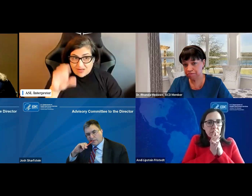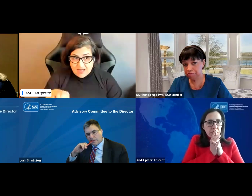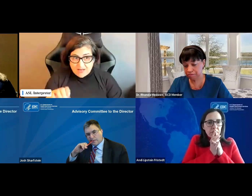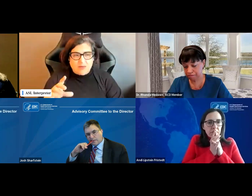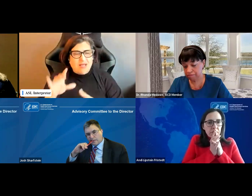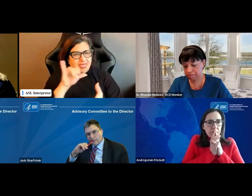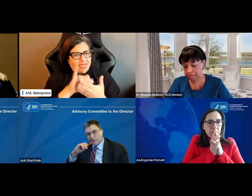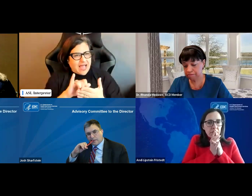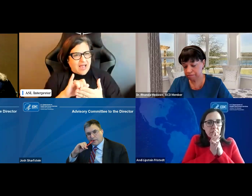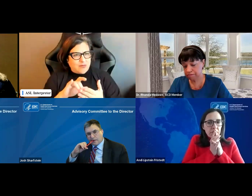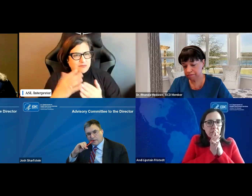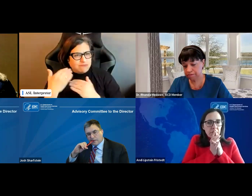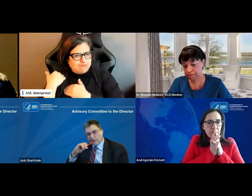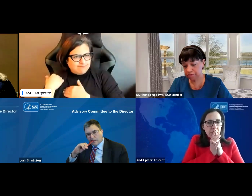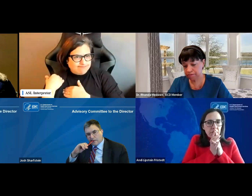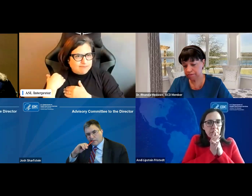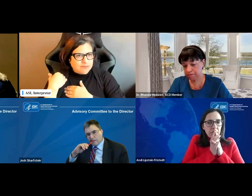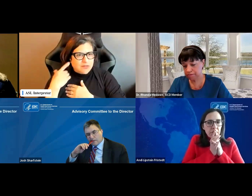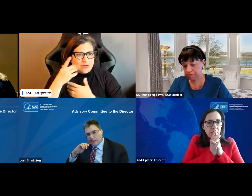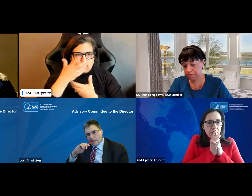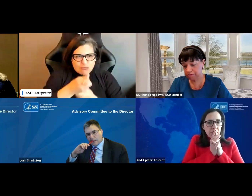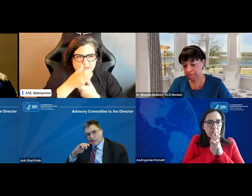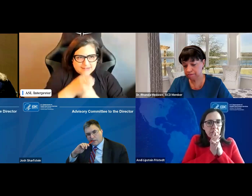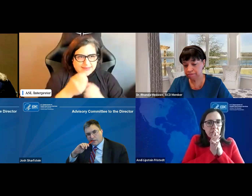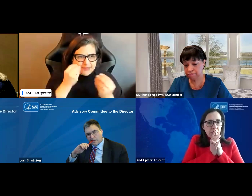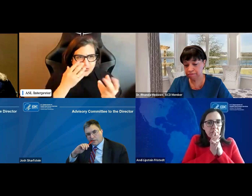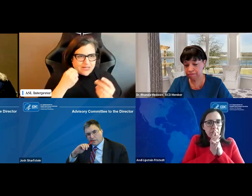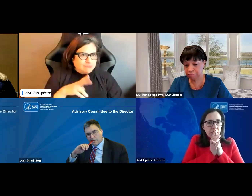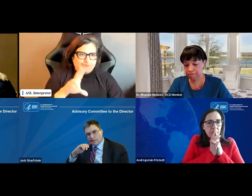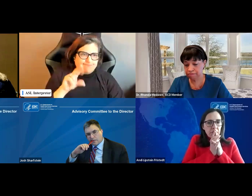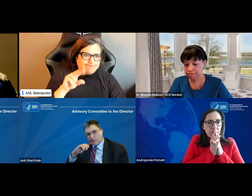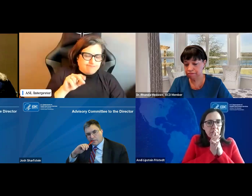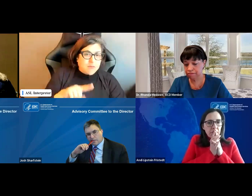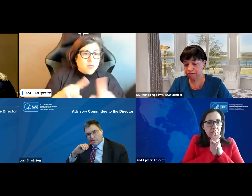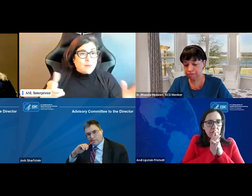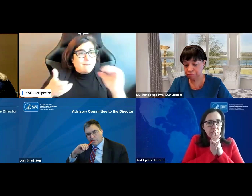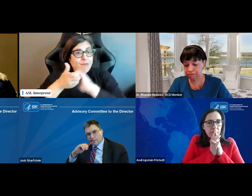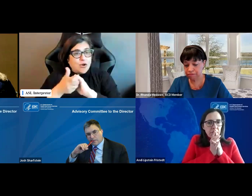or reliable or trustworthy information. And so what we did is over time, partner with the American Academy of Pediatrics,